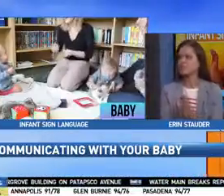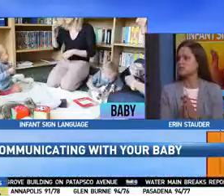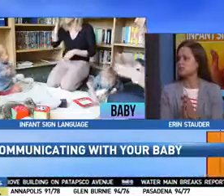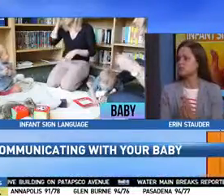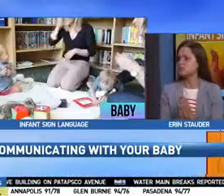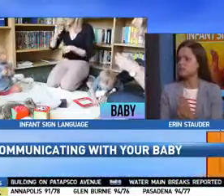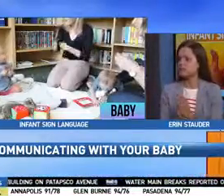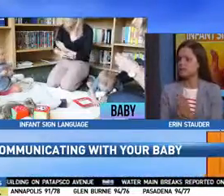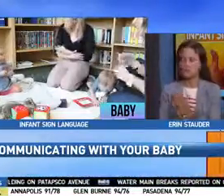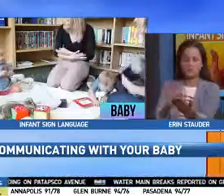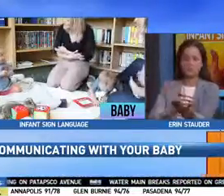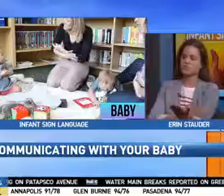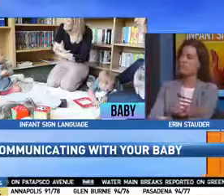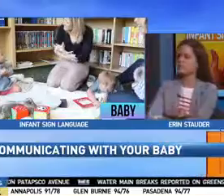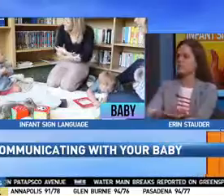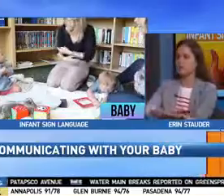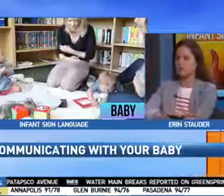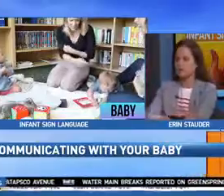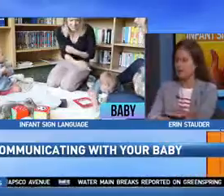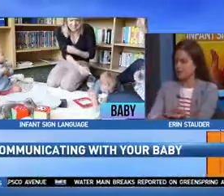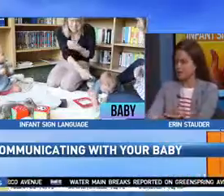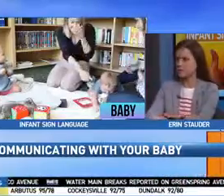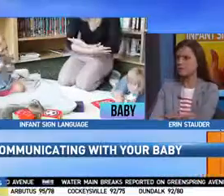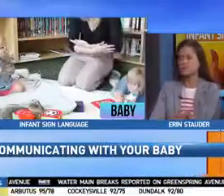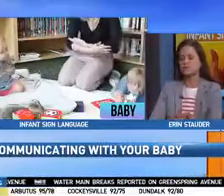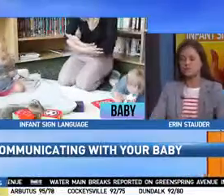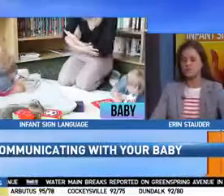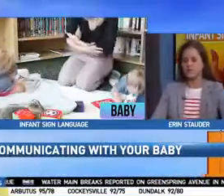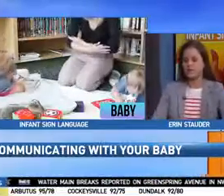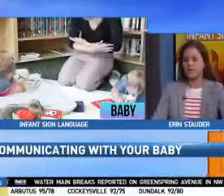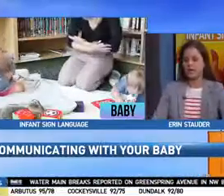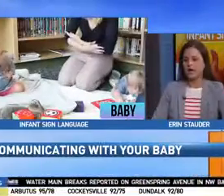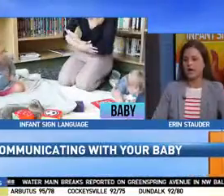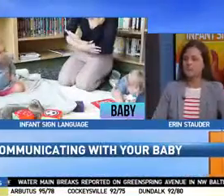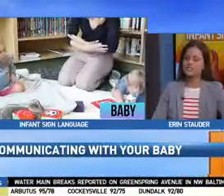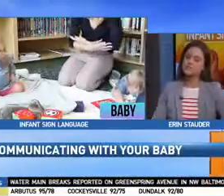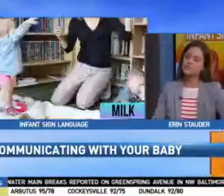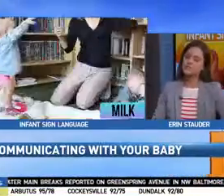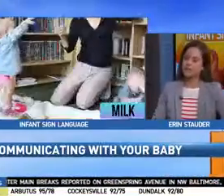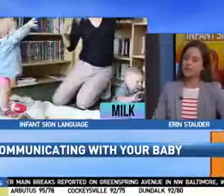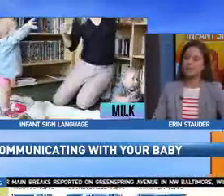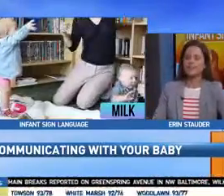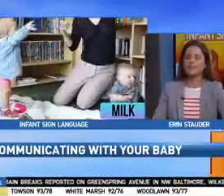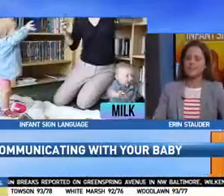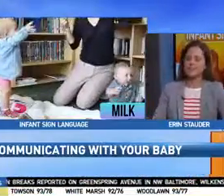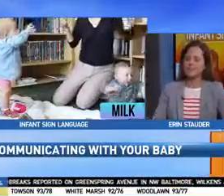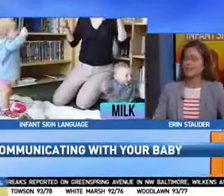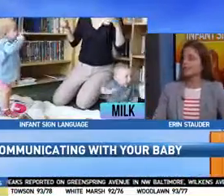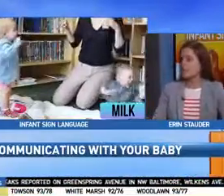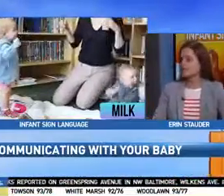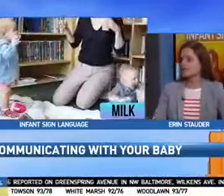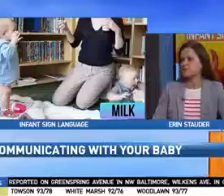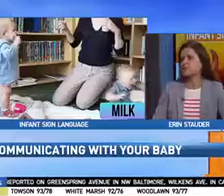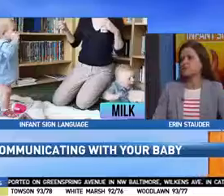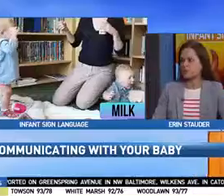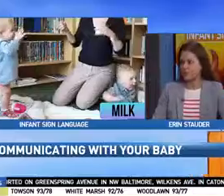If she loves music, you could teach her music by doing the sign for music. But it's never too late. That being said, it's also never too early.